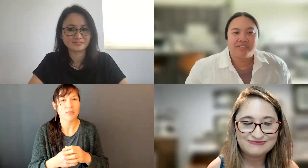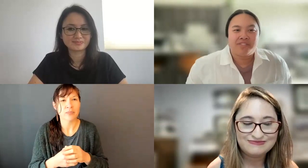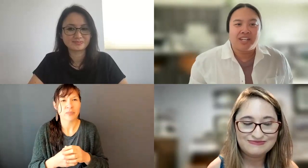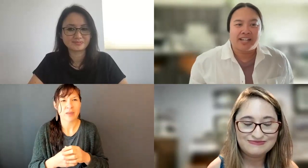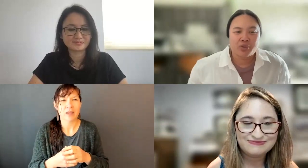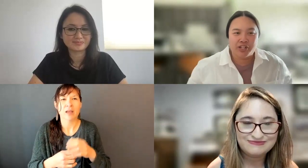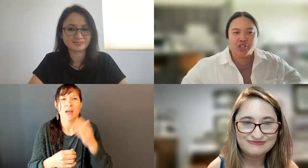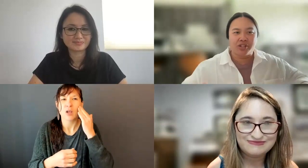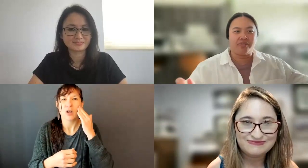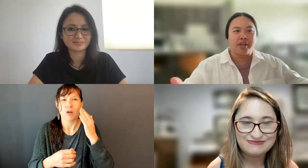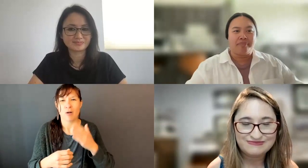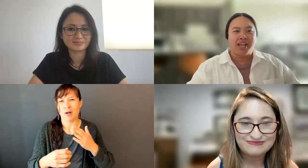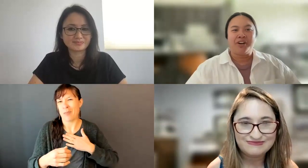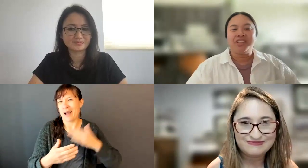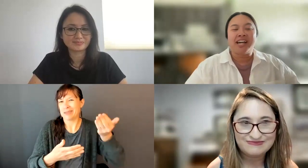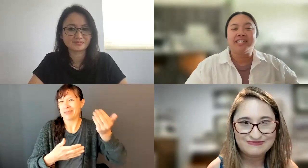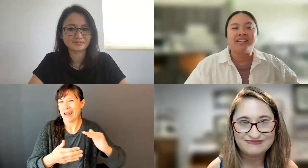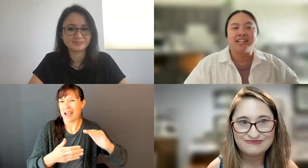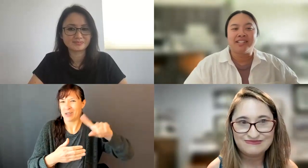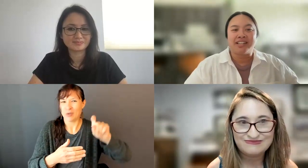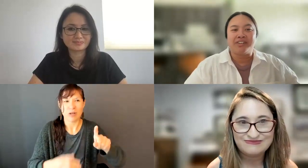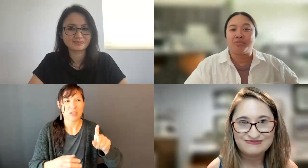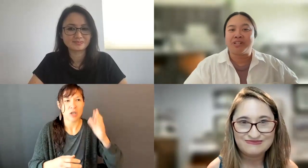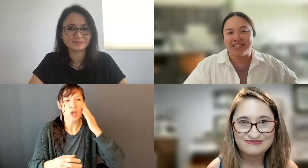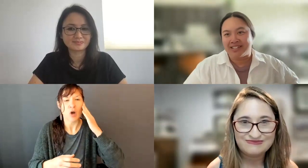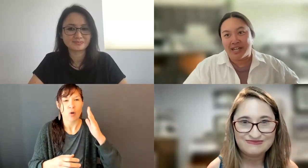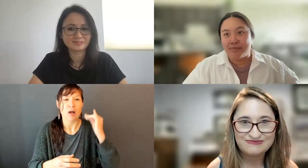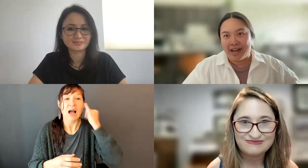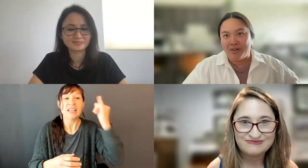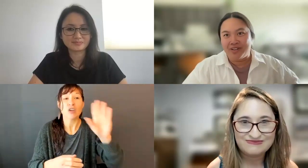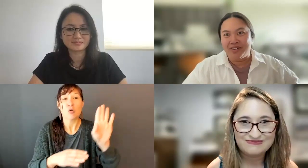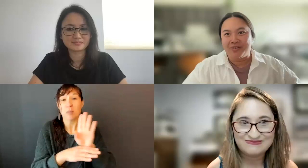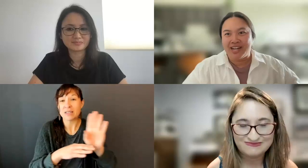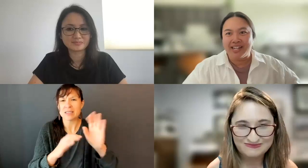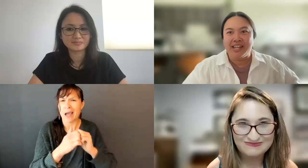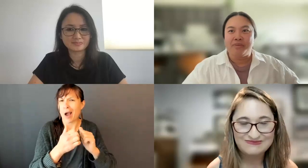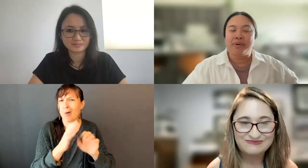of the next question of, how did the ideas of your businesses come about, right?